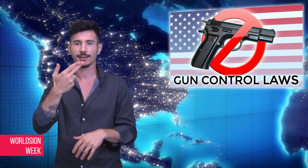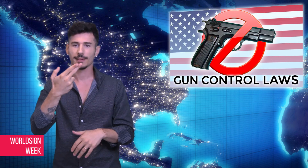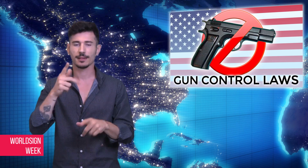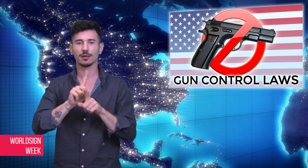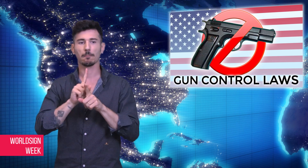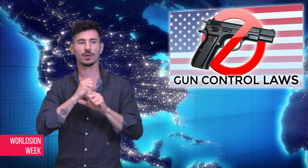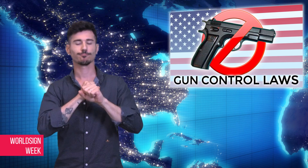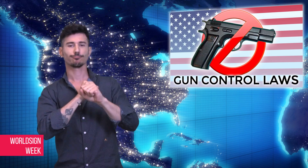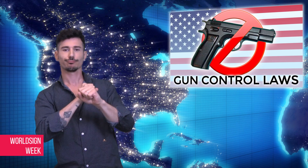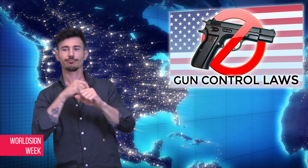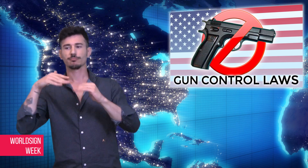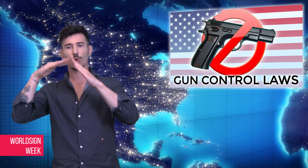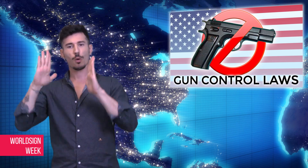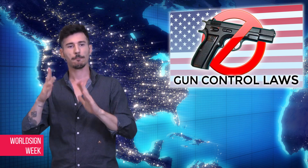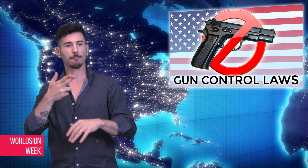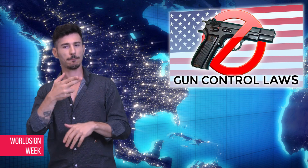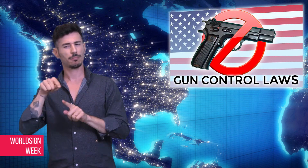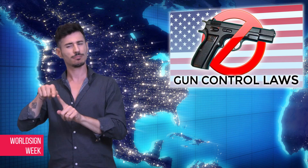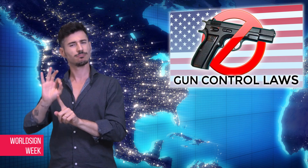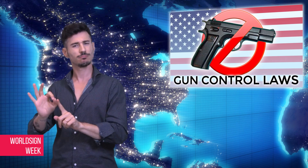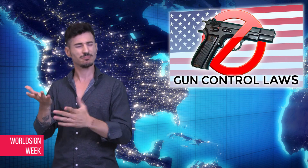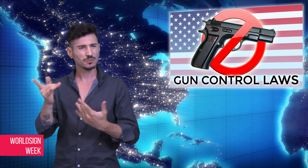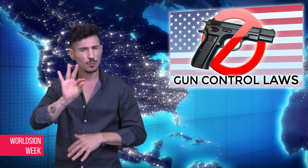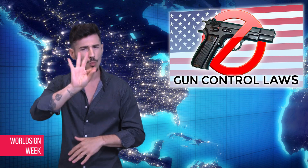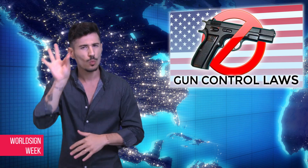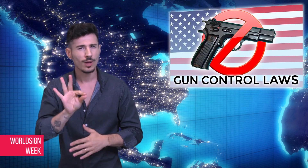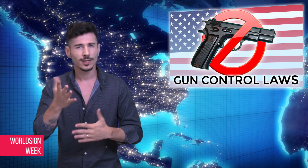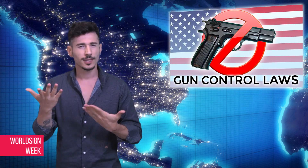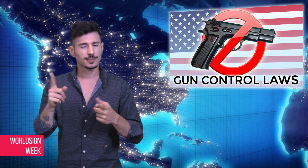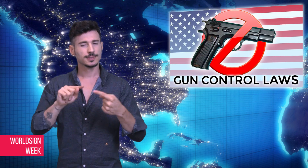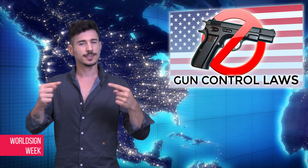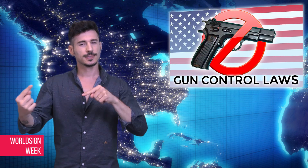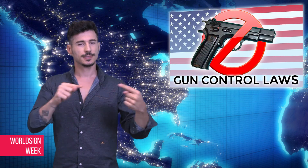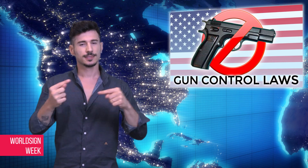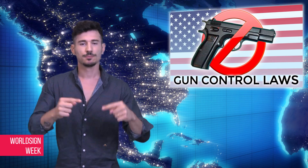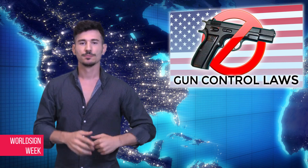people instead of basic guns for self-defense?